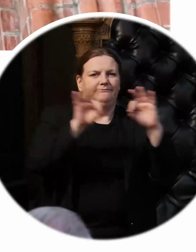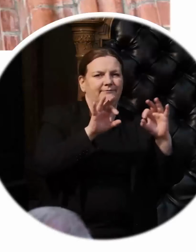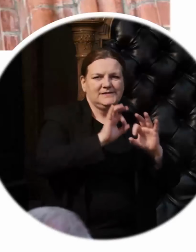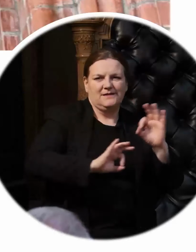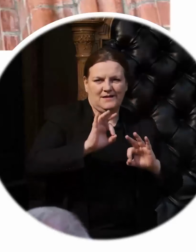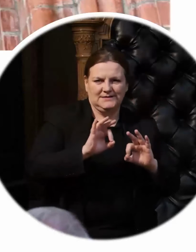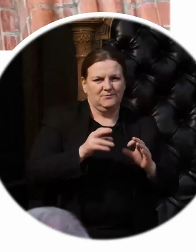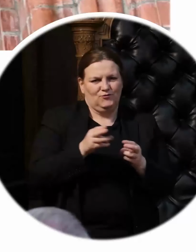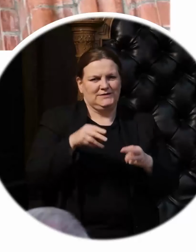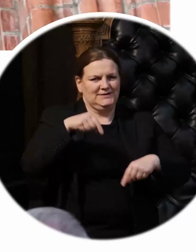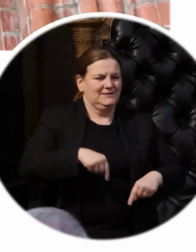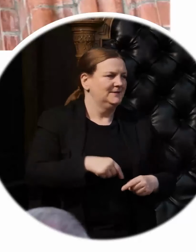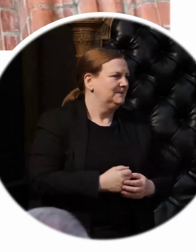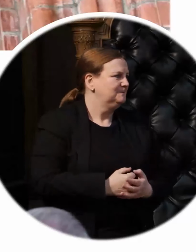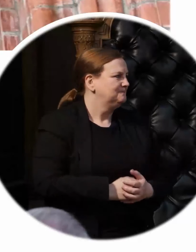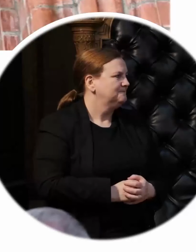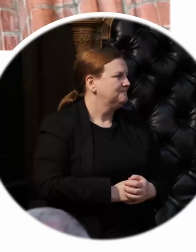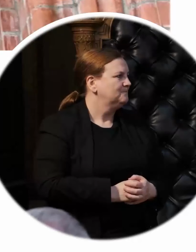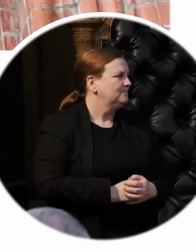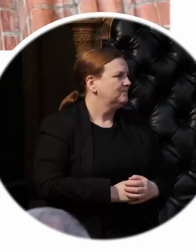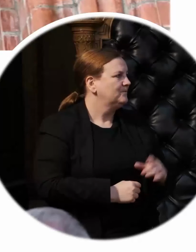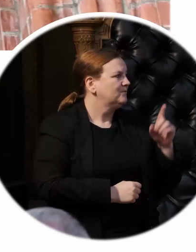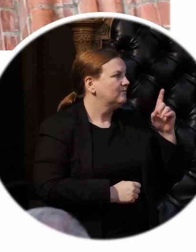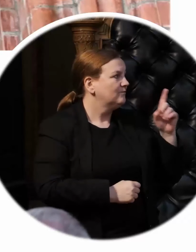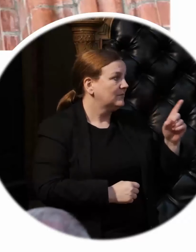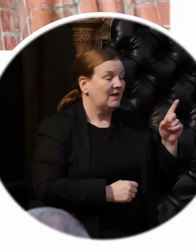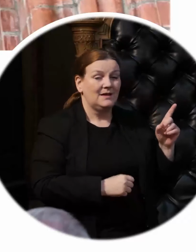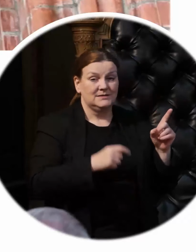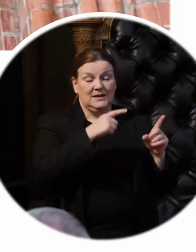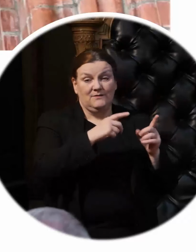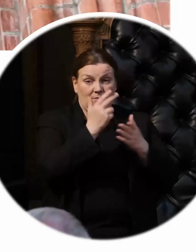And the brickwork was updated by Thomas Newenham Deane, he was an architect,